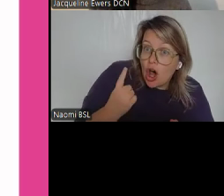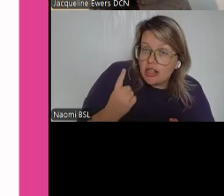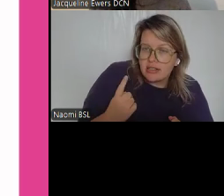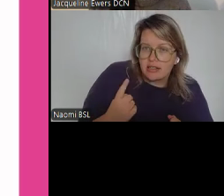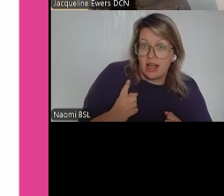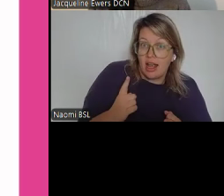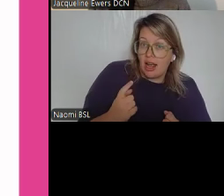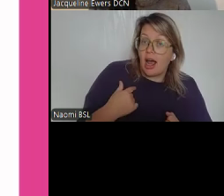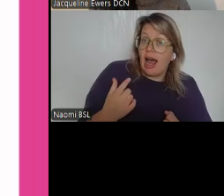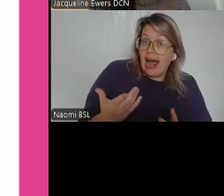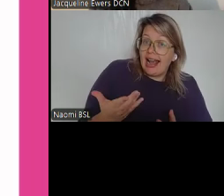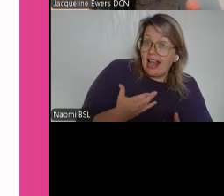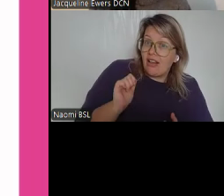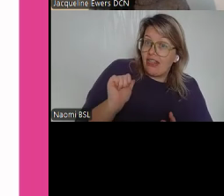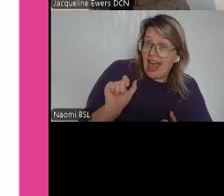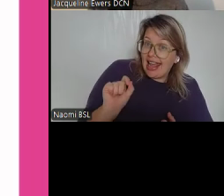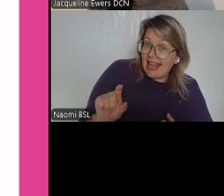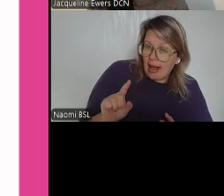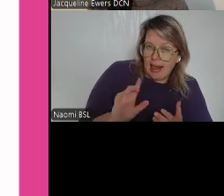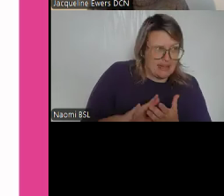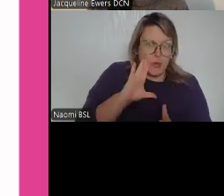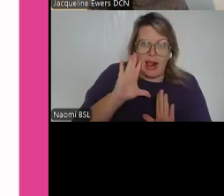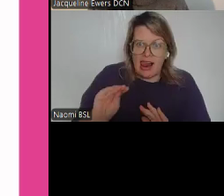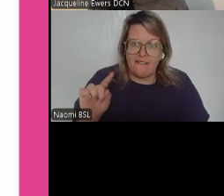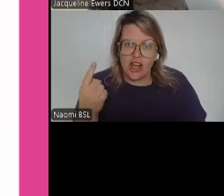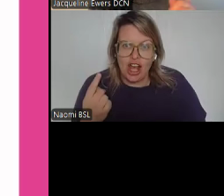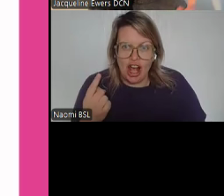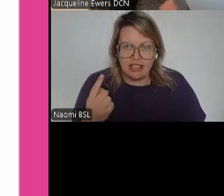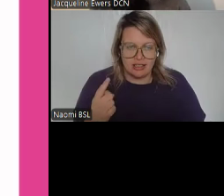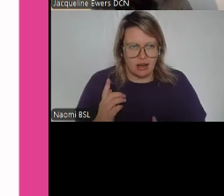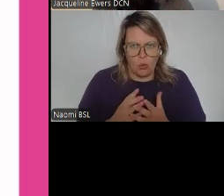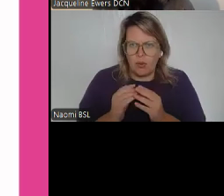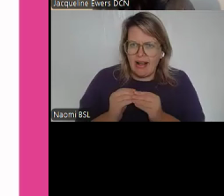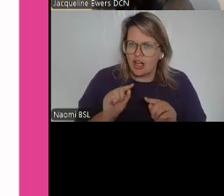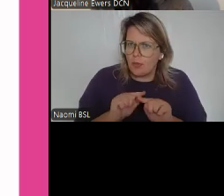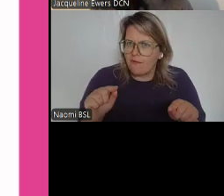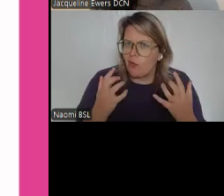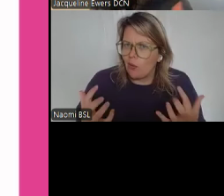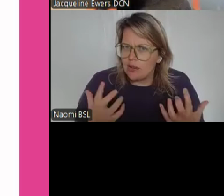Giving me something of value. You're going to hear before anybody else, and your data's safe with us.